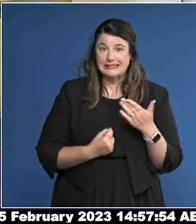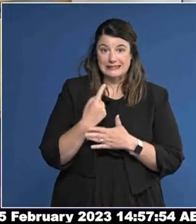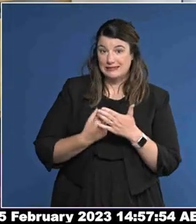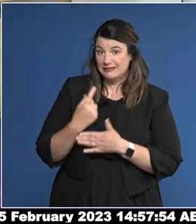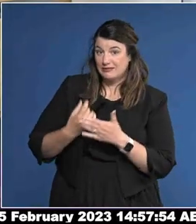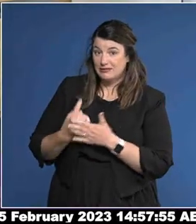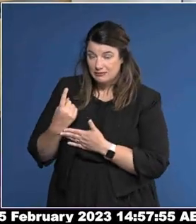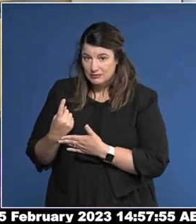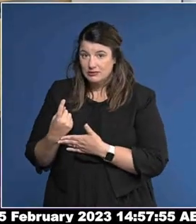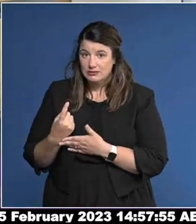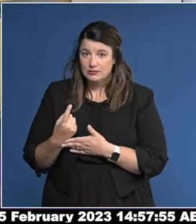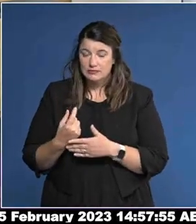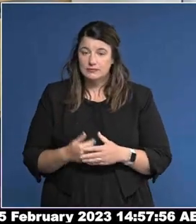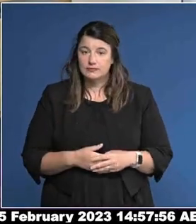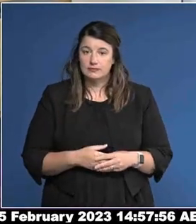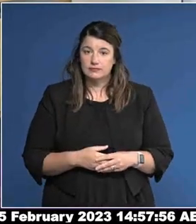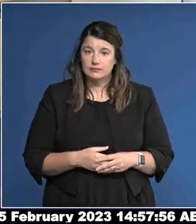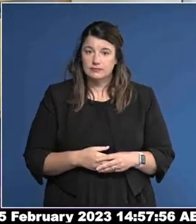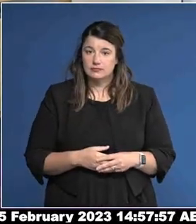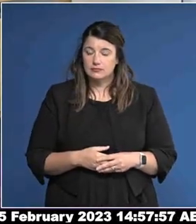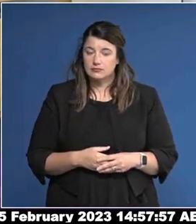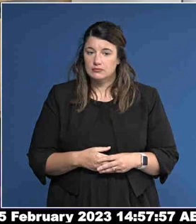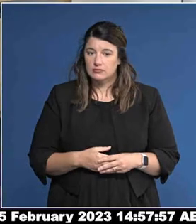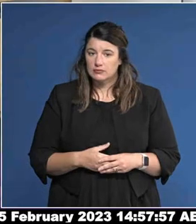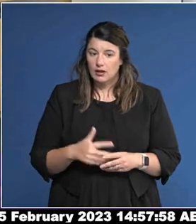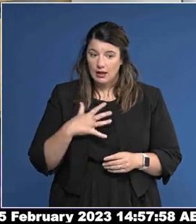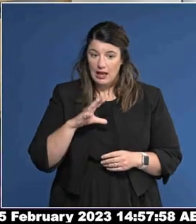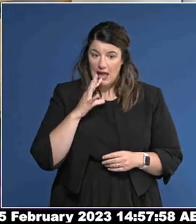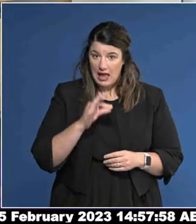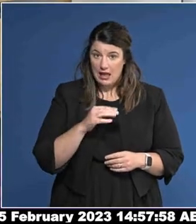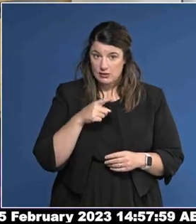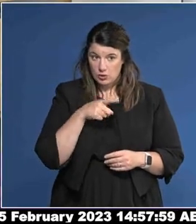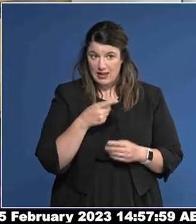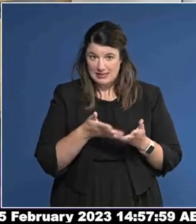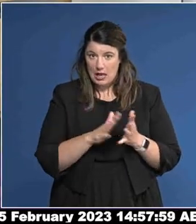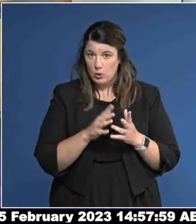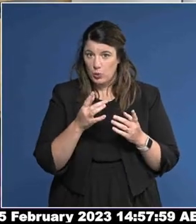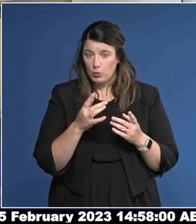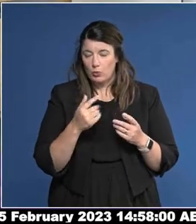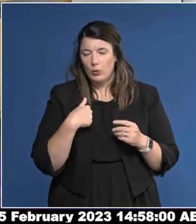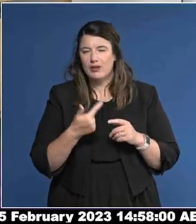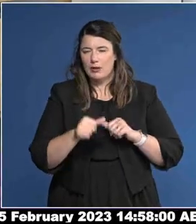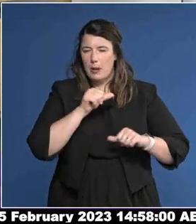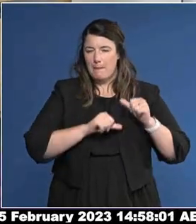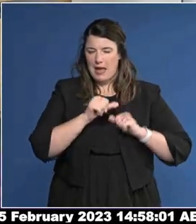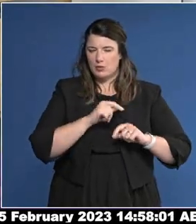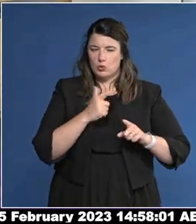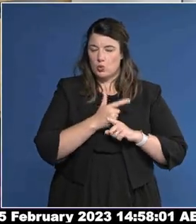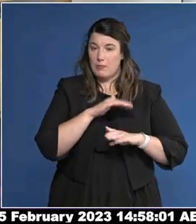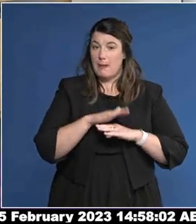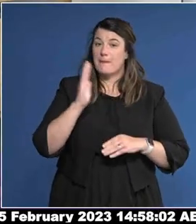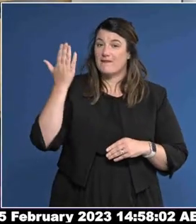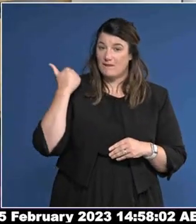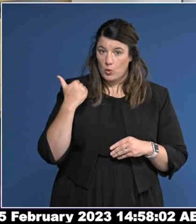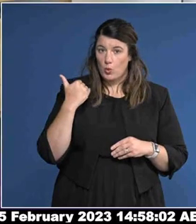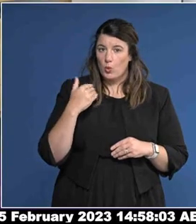So is this a model that you use, coming back to our earlier discussion, to measure nature,